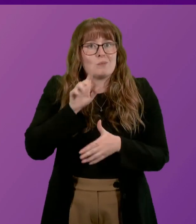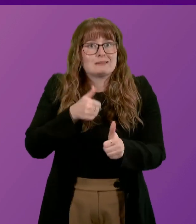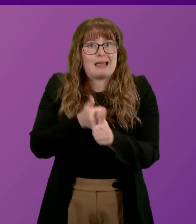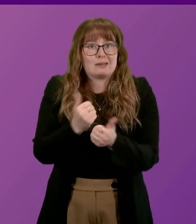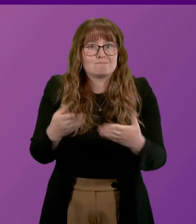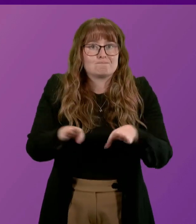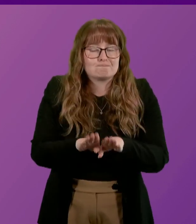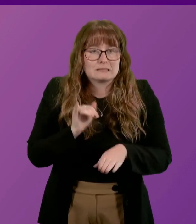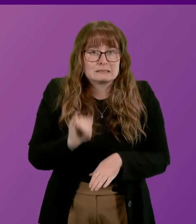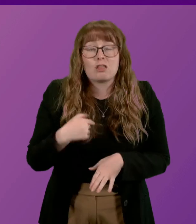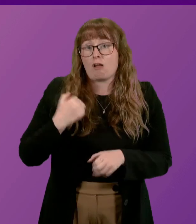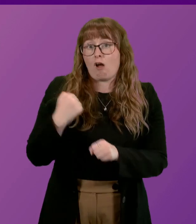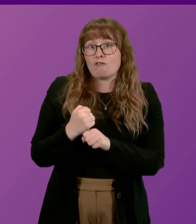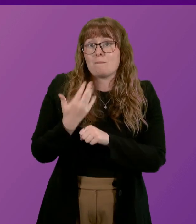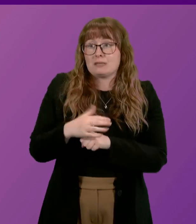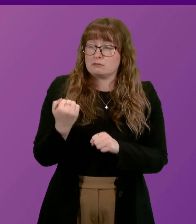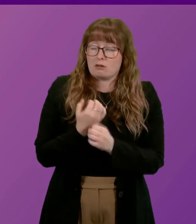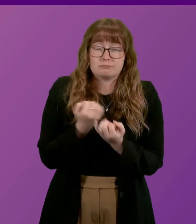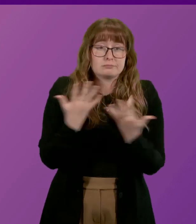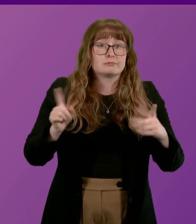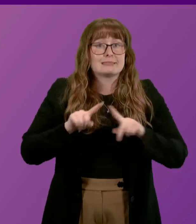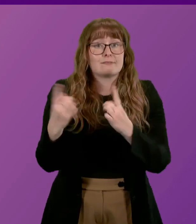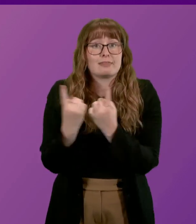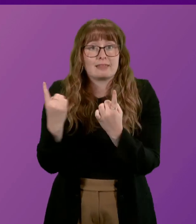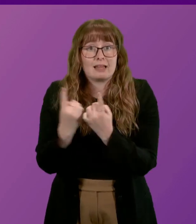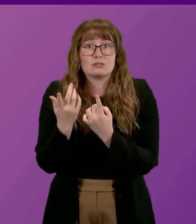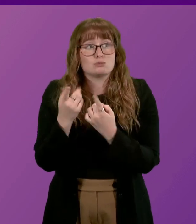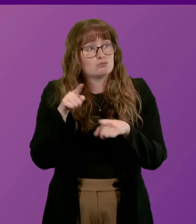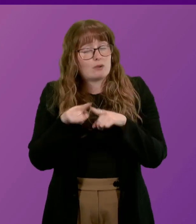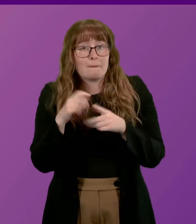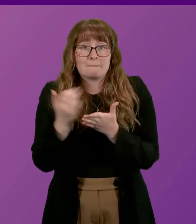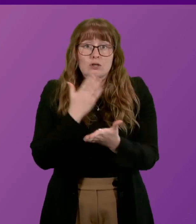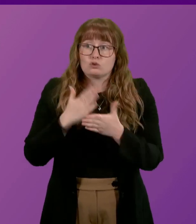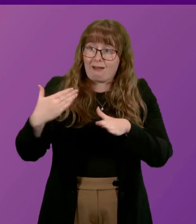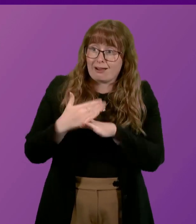The Government has taken a number of steps to legislate for action on domestic abuse,